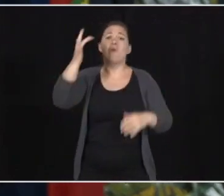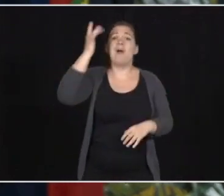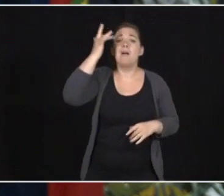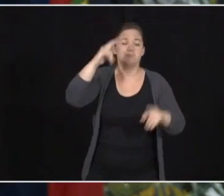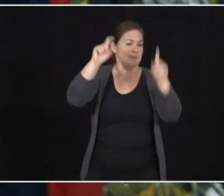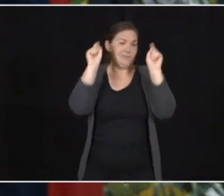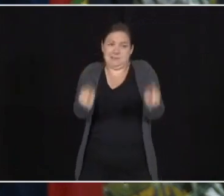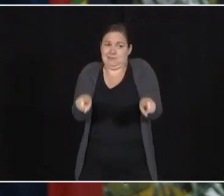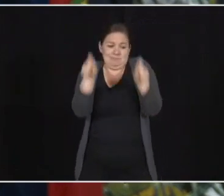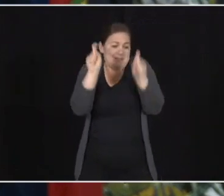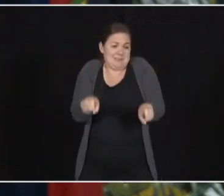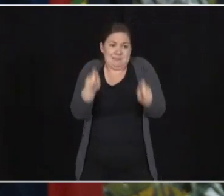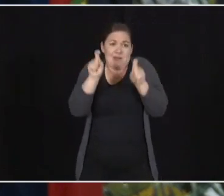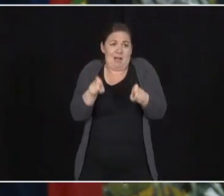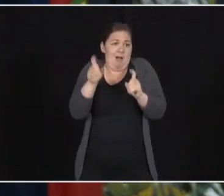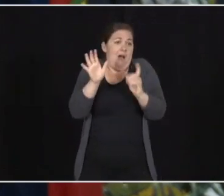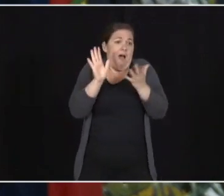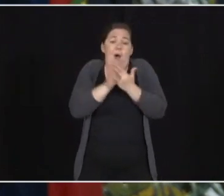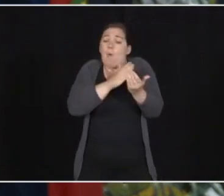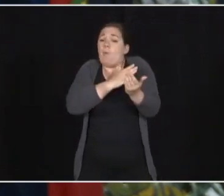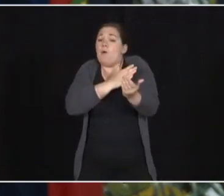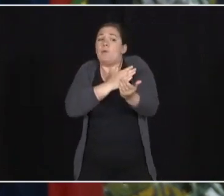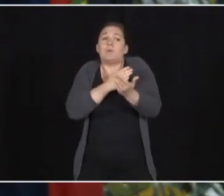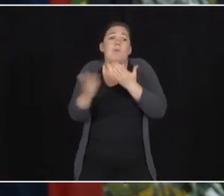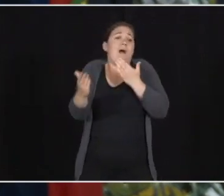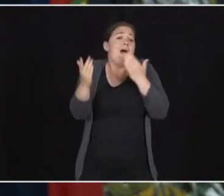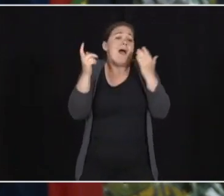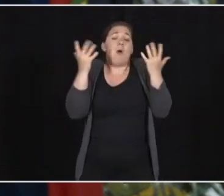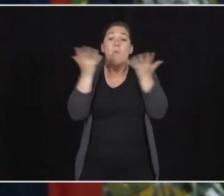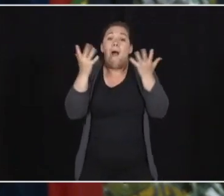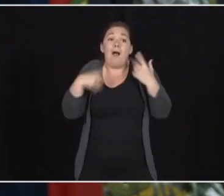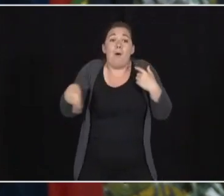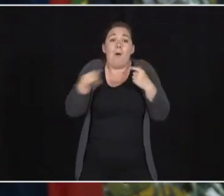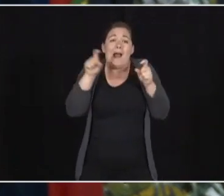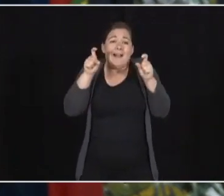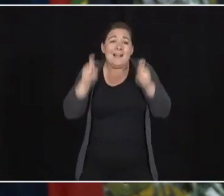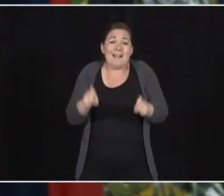to protect our most vulnerable seniors and ensure they get the care they deserve.